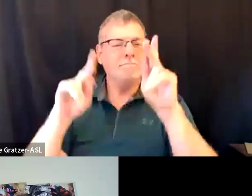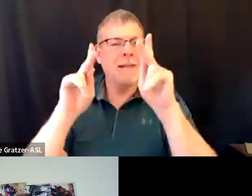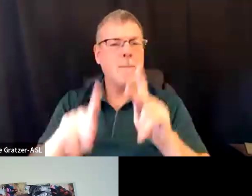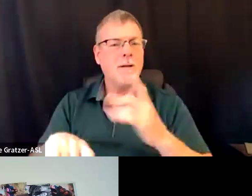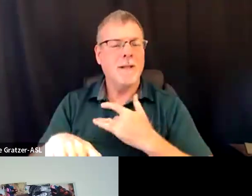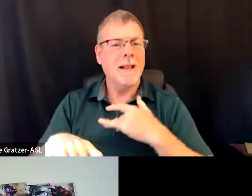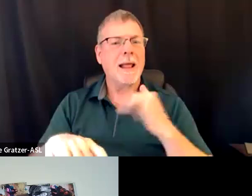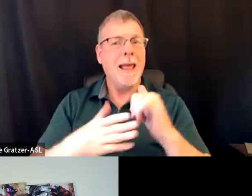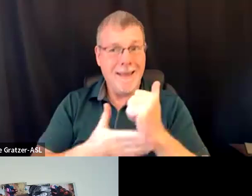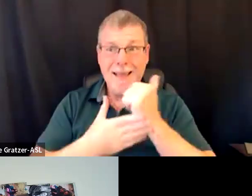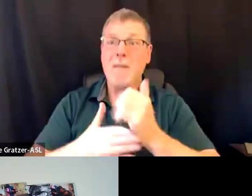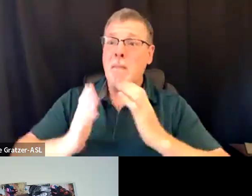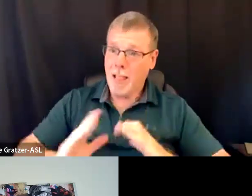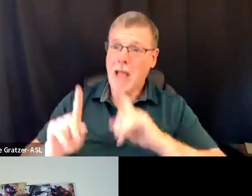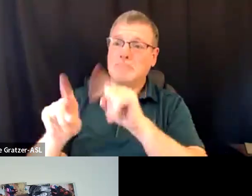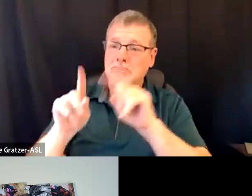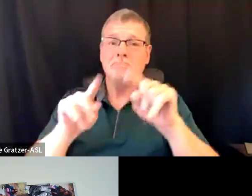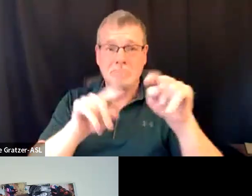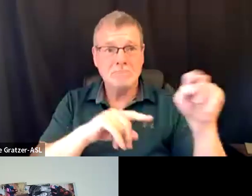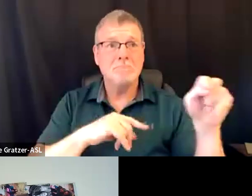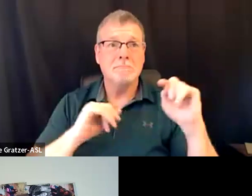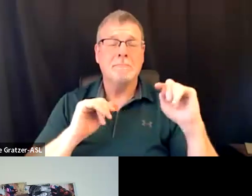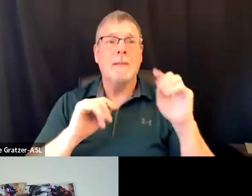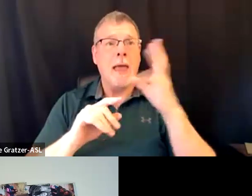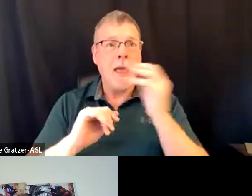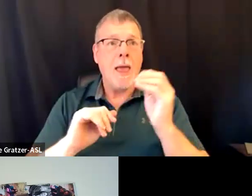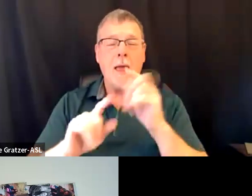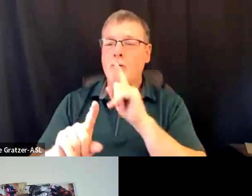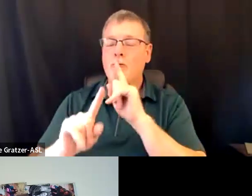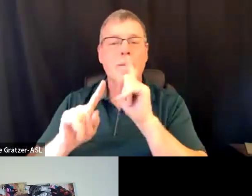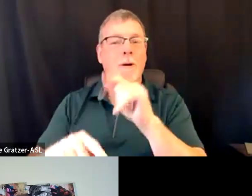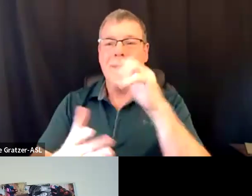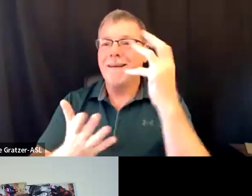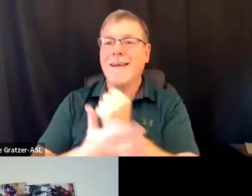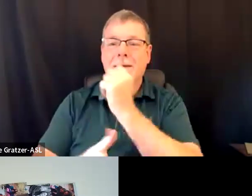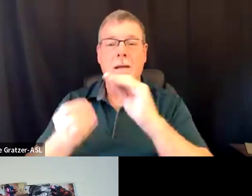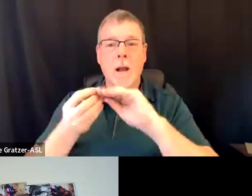a lot of clients, but the reports aren't able to capture the amount of work they do.